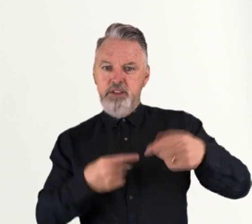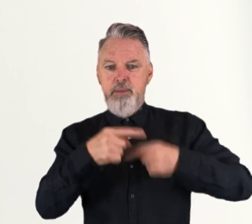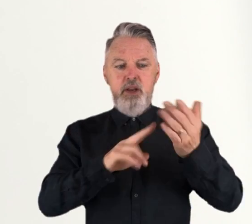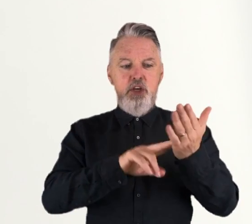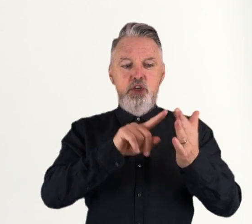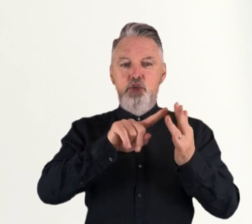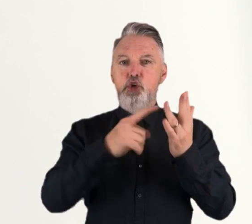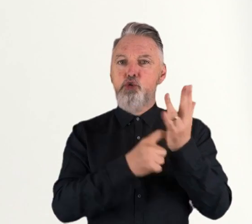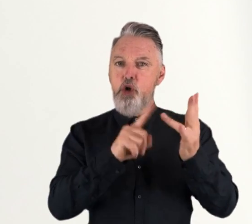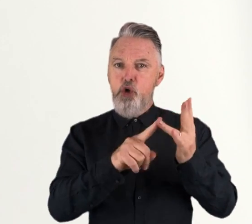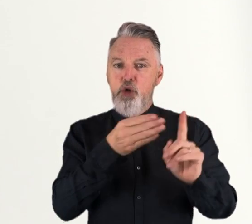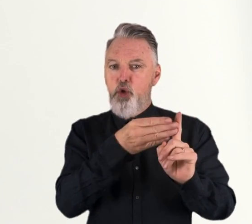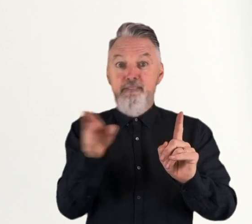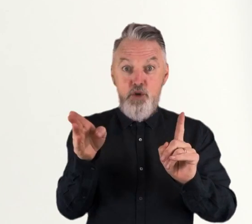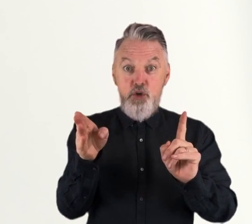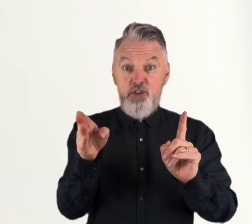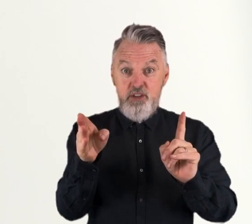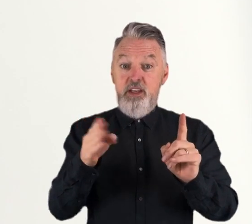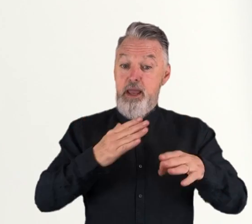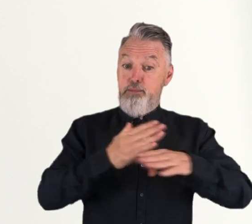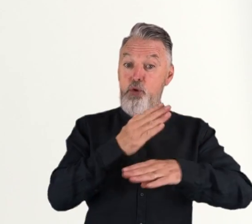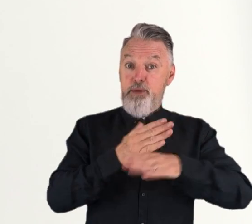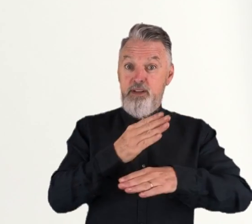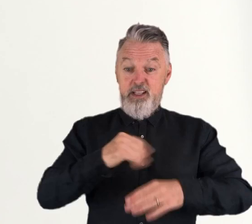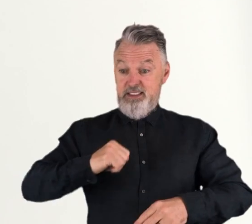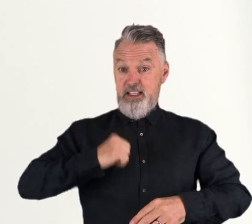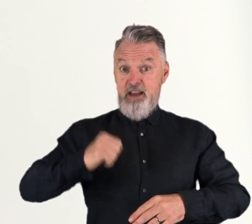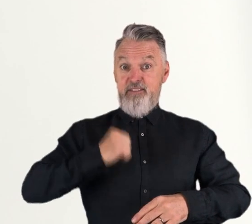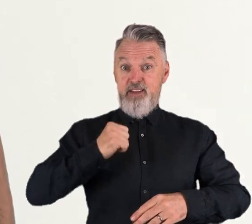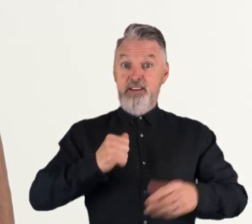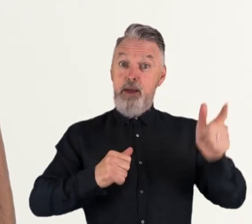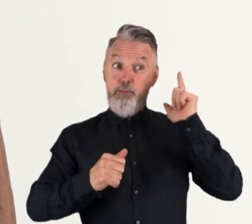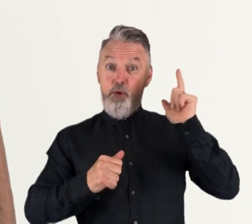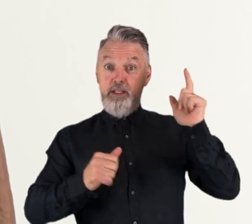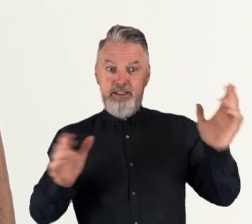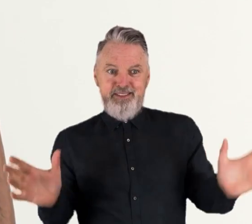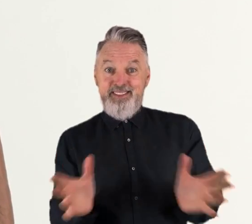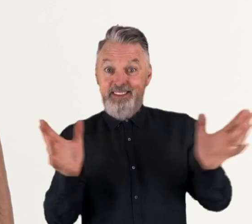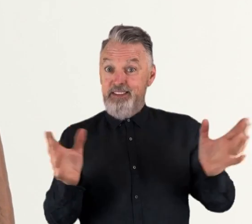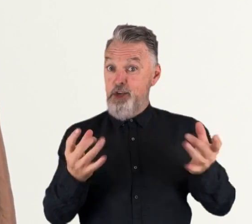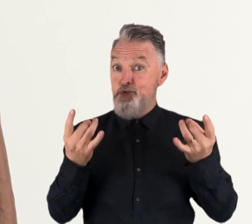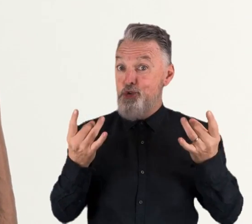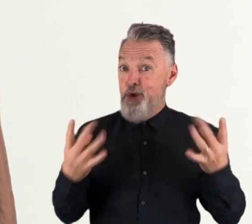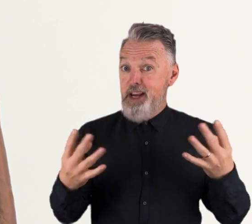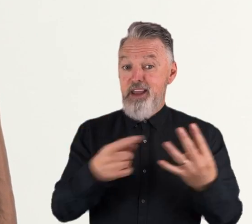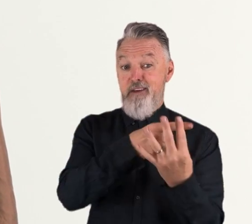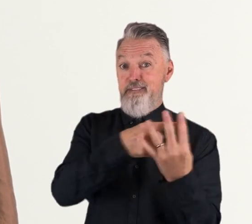empowering neurodivergent employees and employers alike. Prepare yourselves for four incredible pitches.